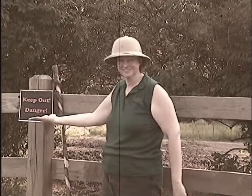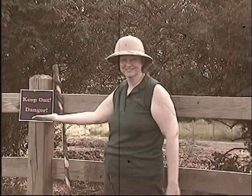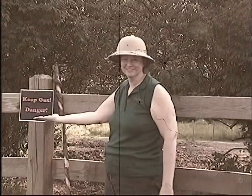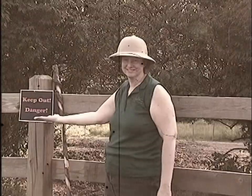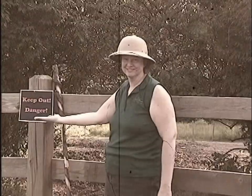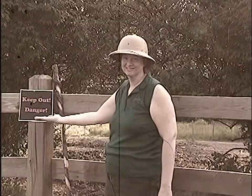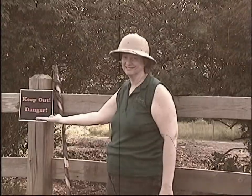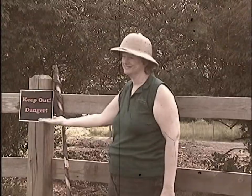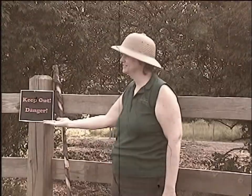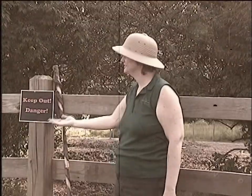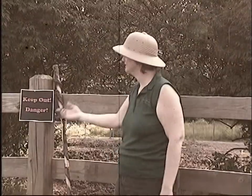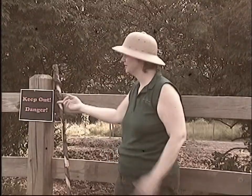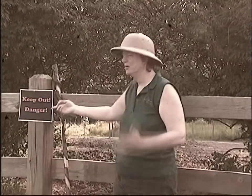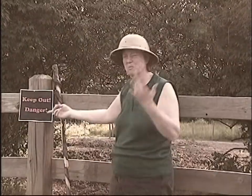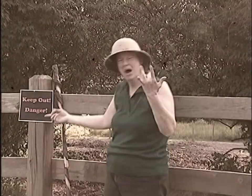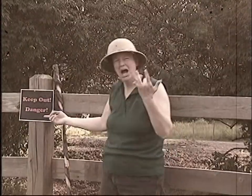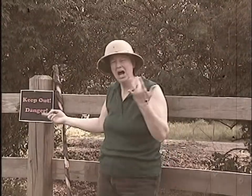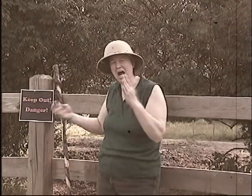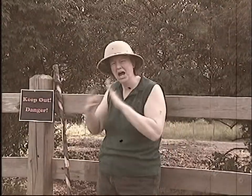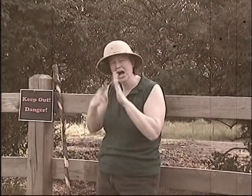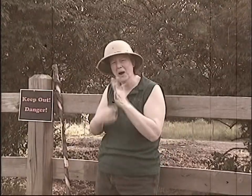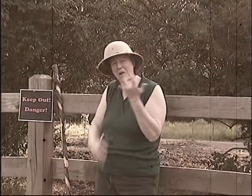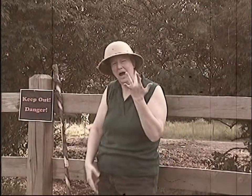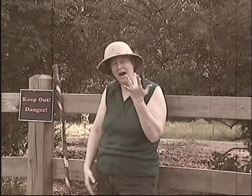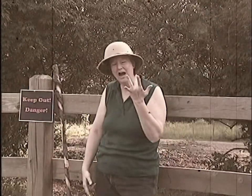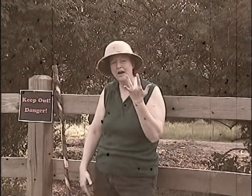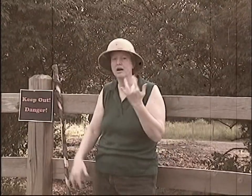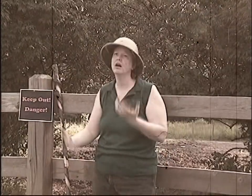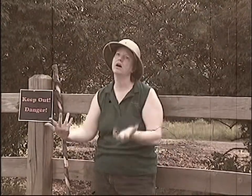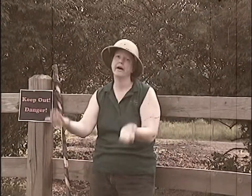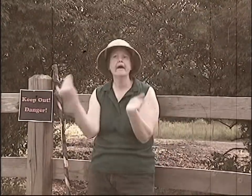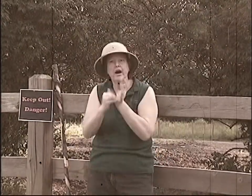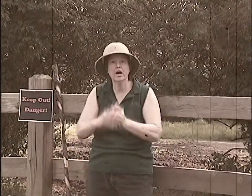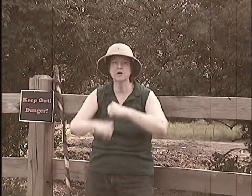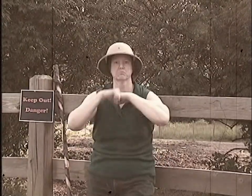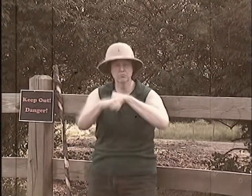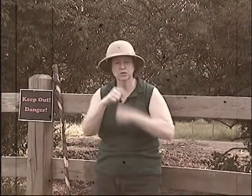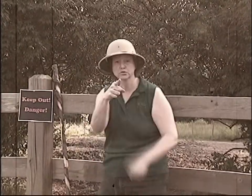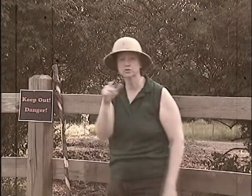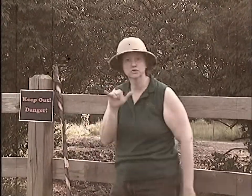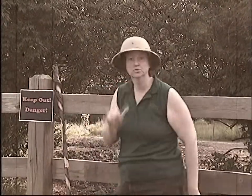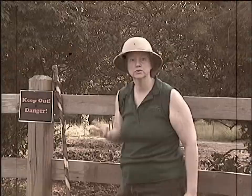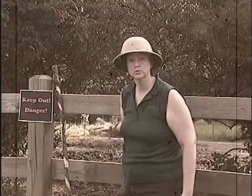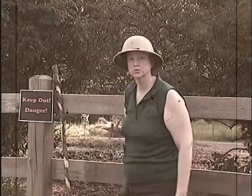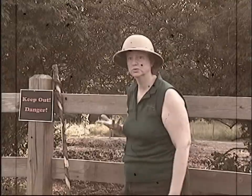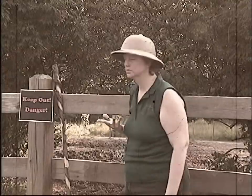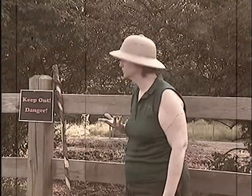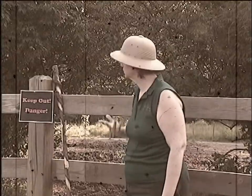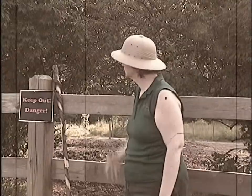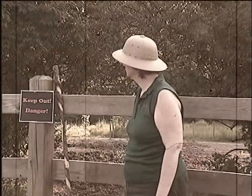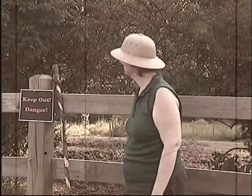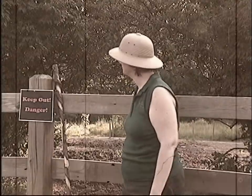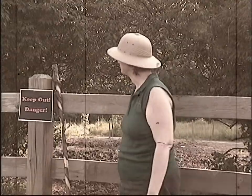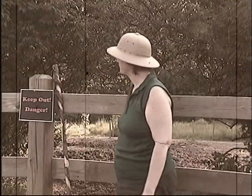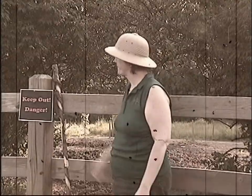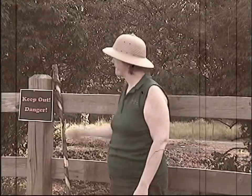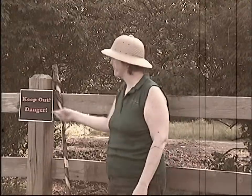YOU WANT TO TELL THE TRUTH, BE HONEST AND CLEAN ALL THE TIME; NOT SOMETIMES, ALL THE TIME, LIKE A FAUCET